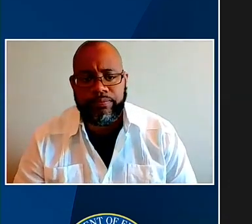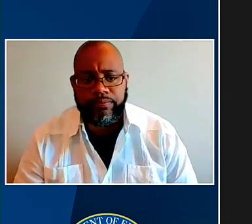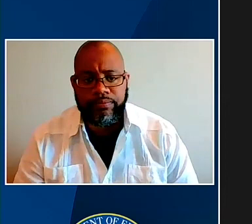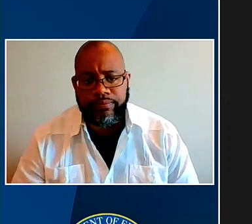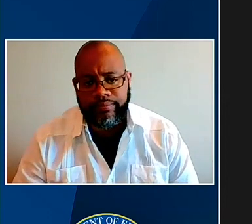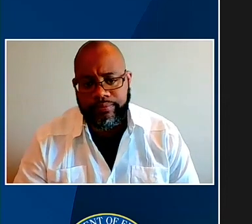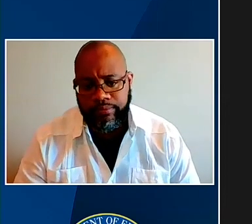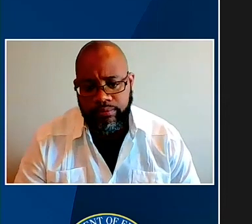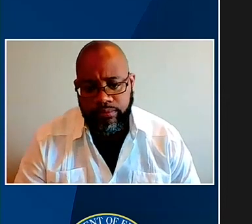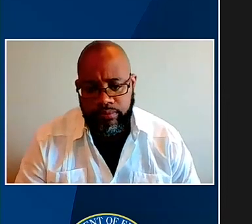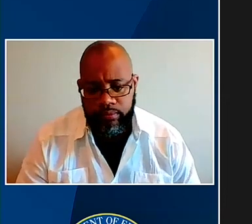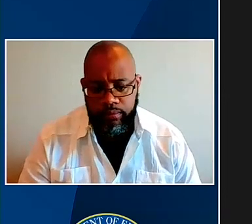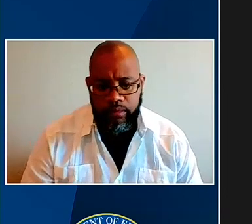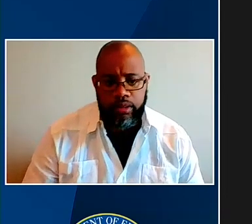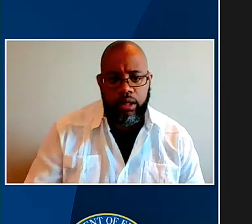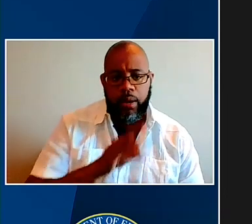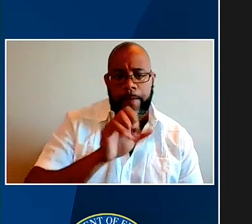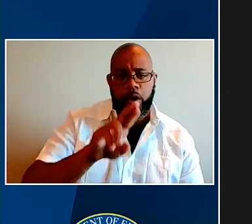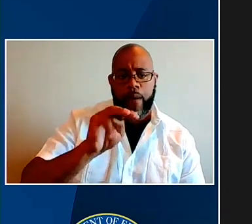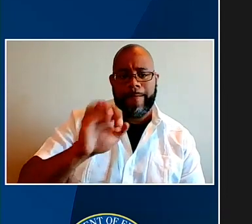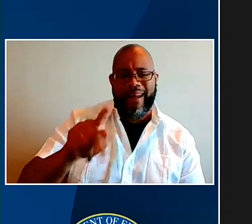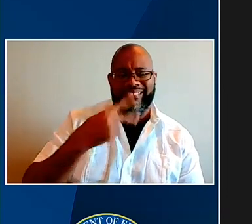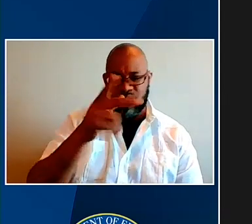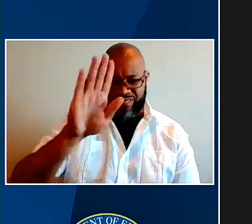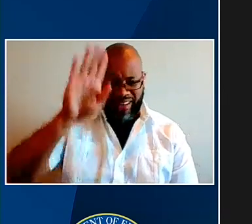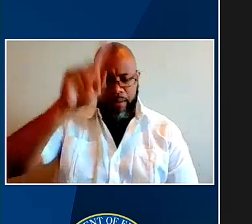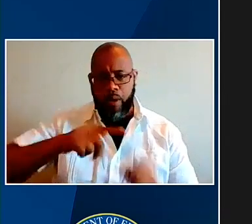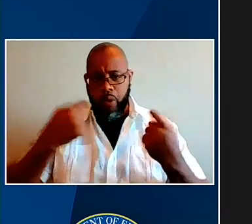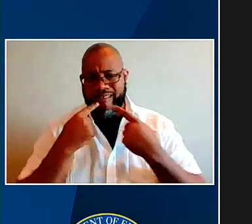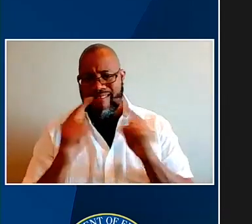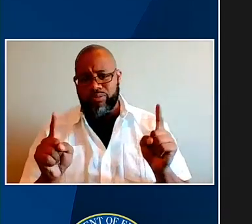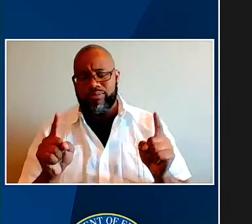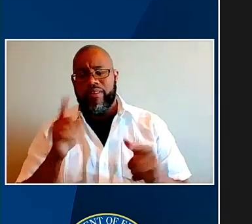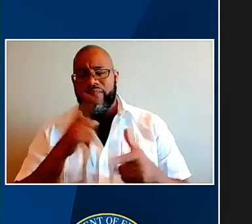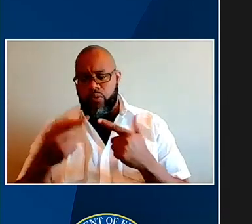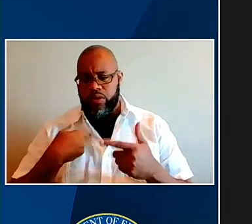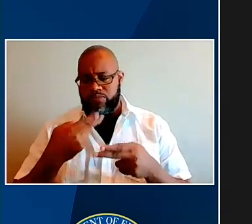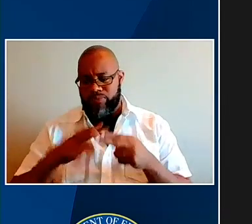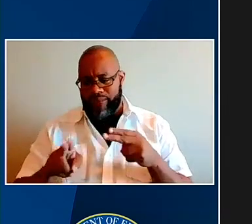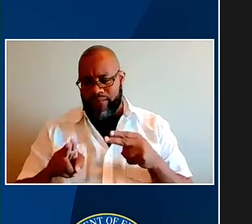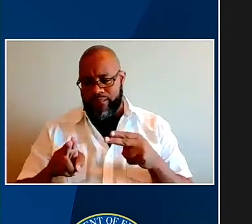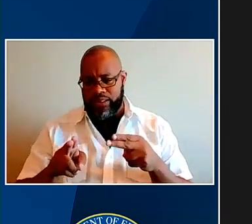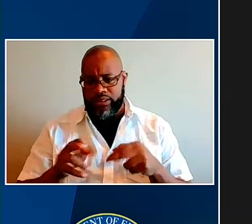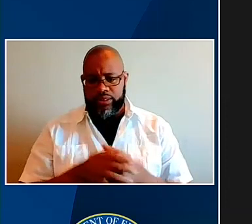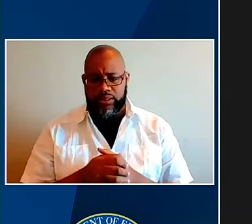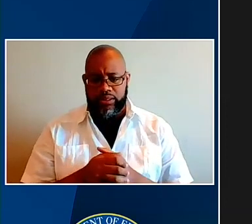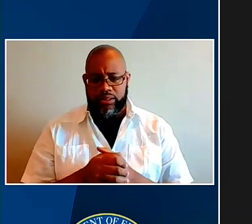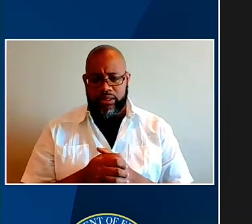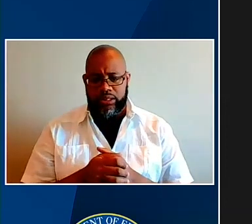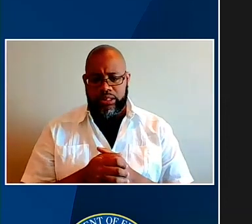Barmak, I see your hand. But really quickly, I just wanted to announce that Emmett will briefly be in for student borrowers.